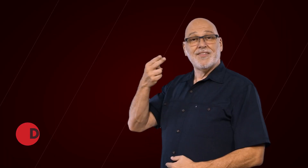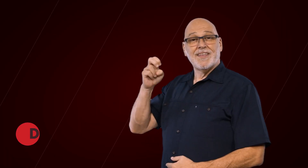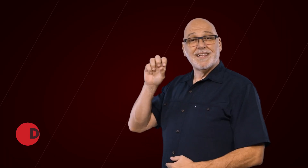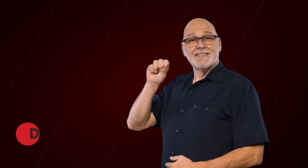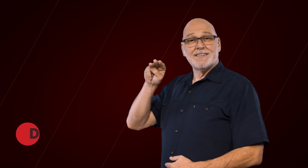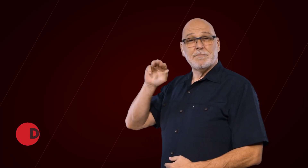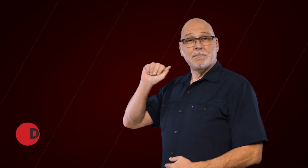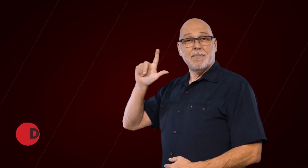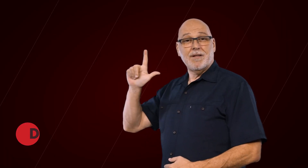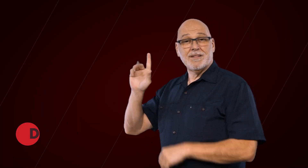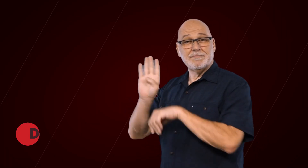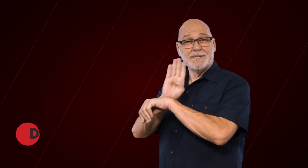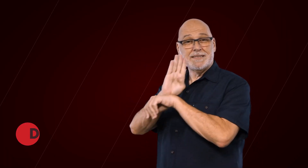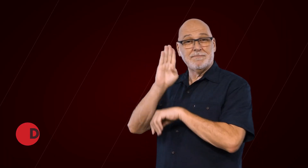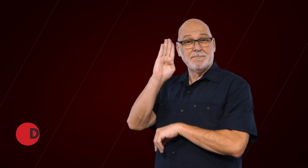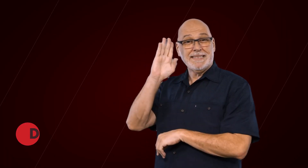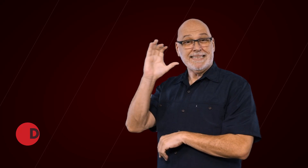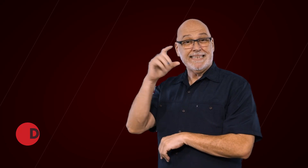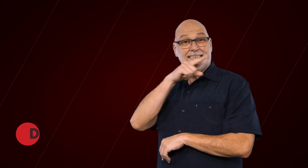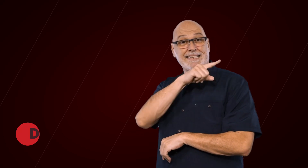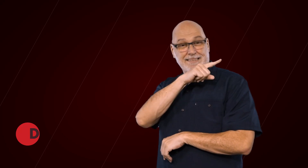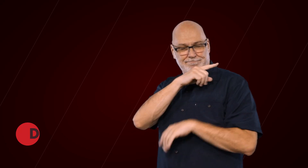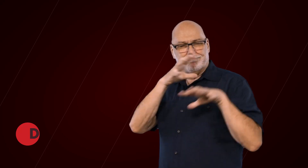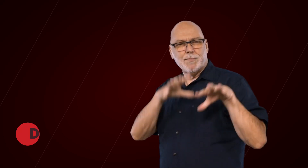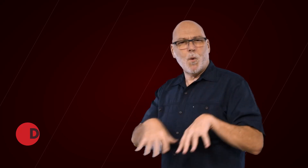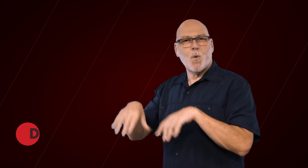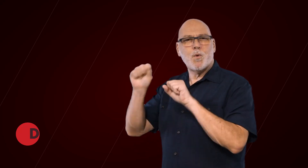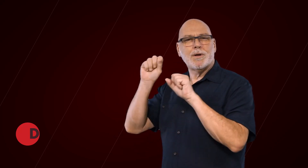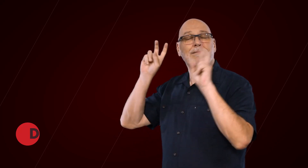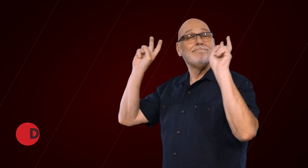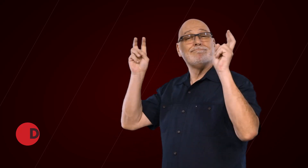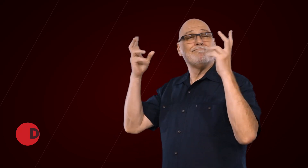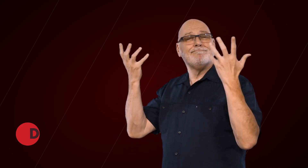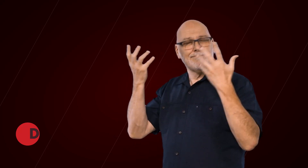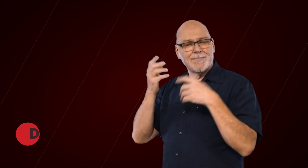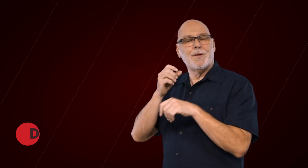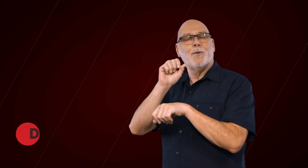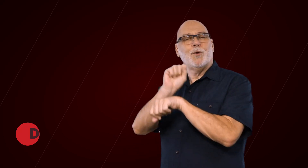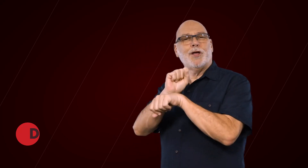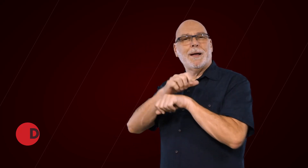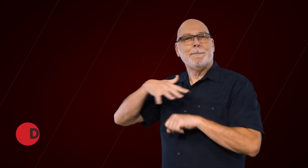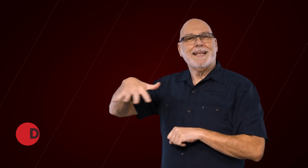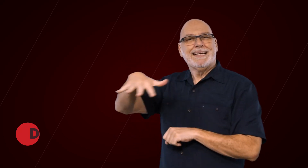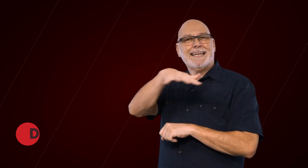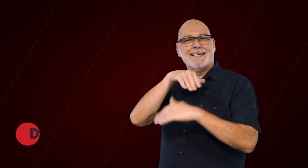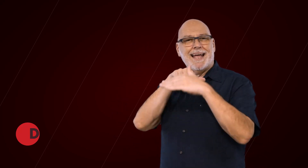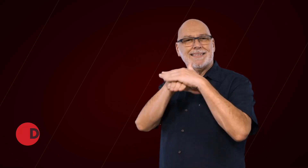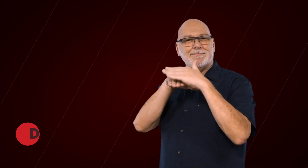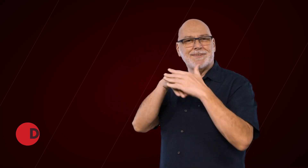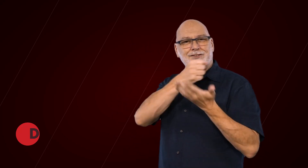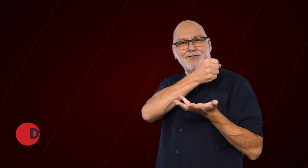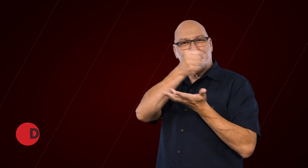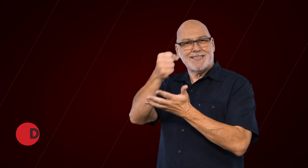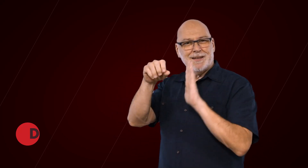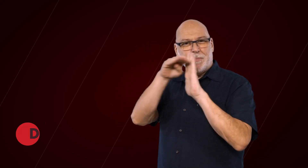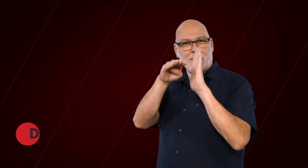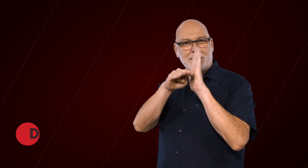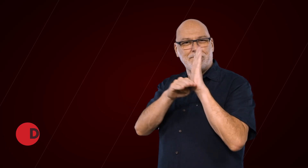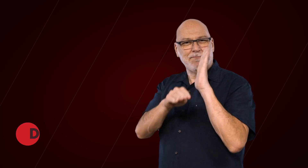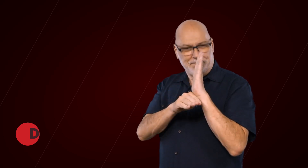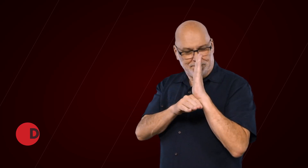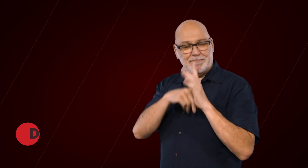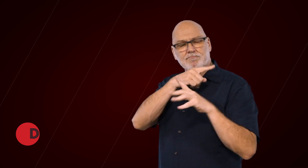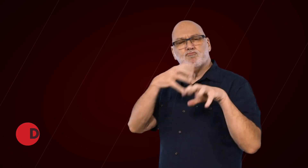[Anselmo]: The "Workplace Accessibility Grant Program"